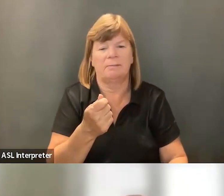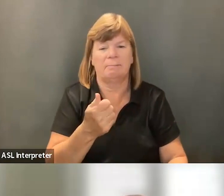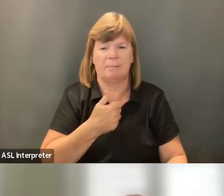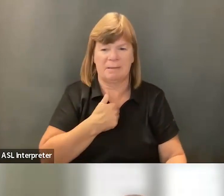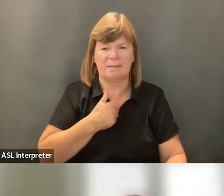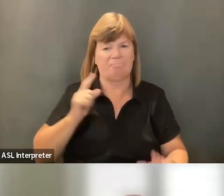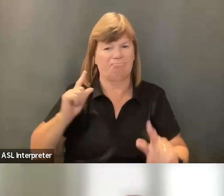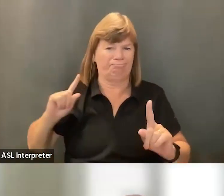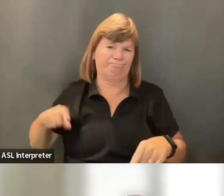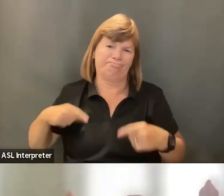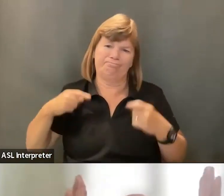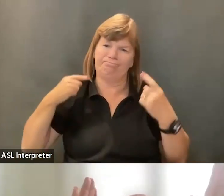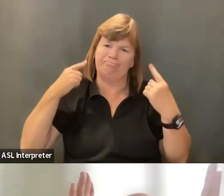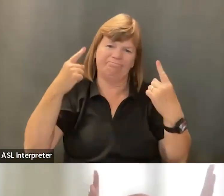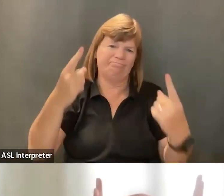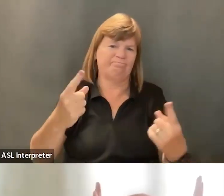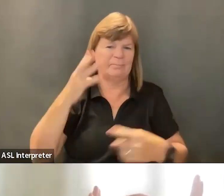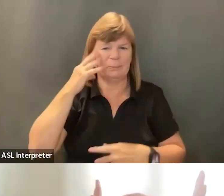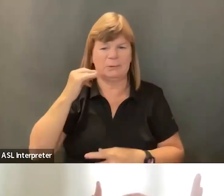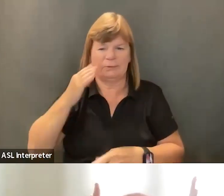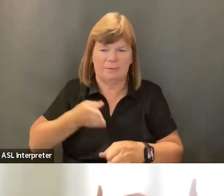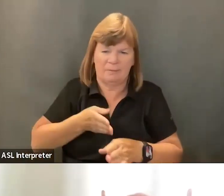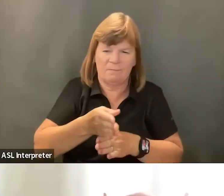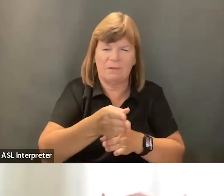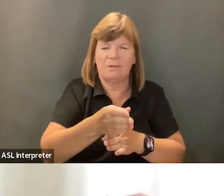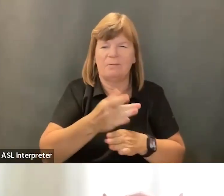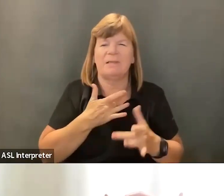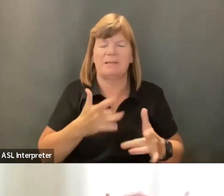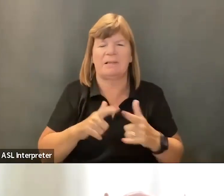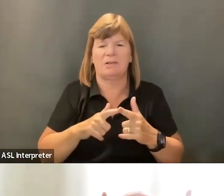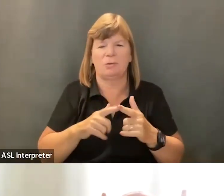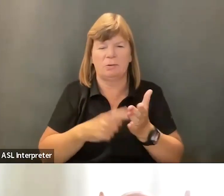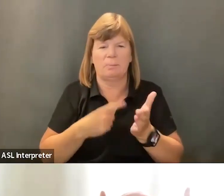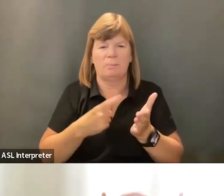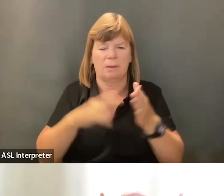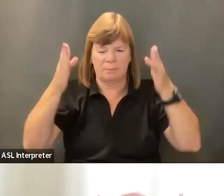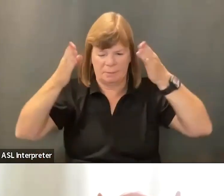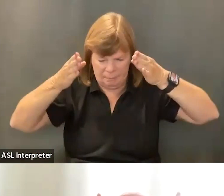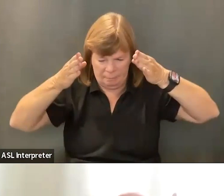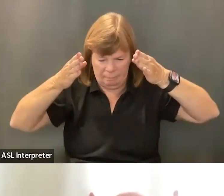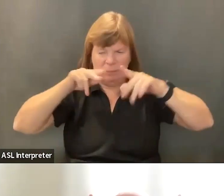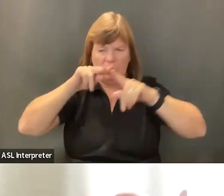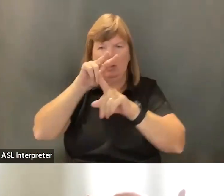long time we we tend to use have blinders and we look at the world in a particular way with